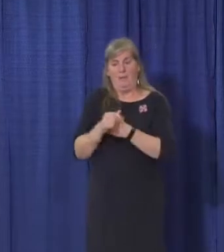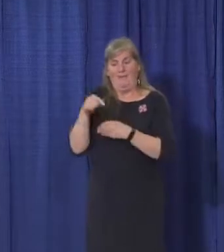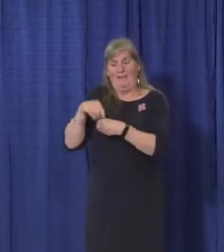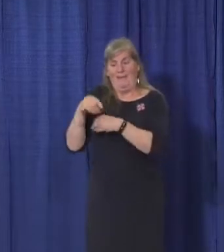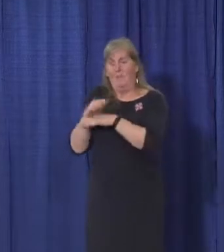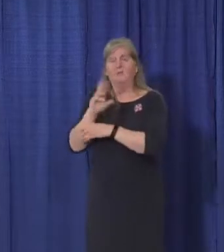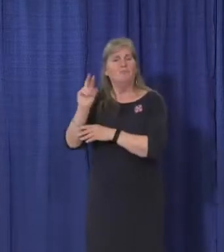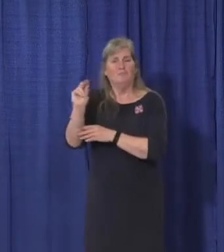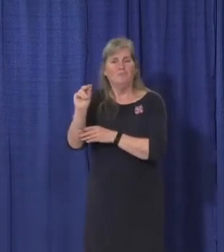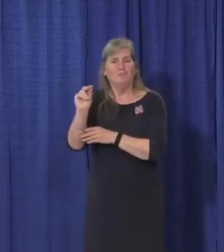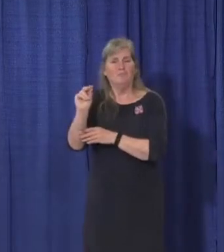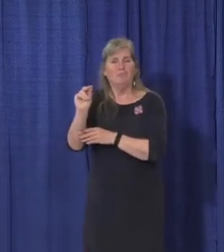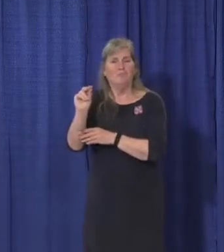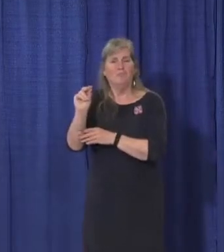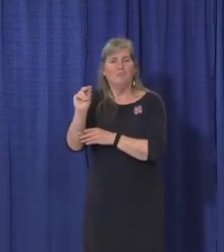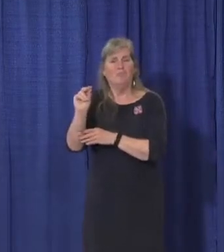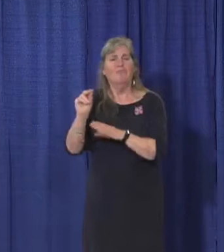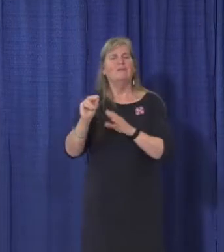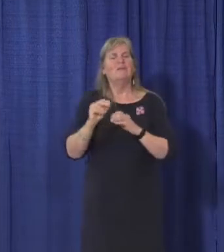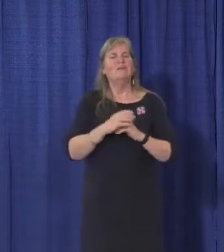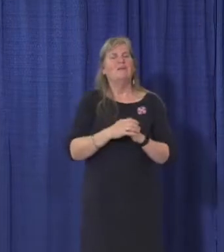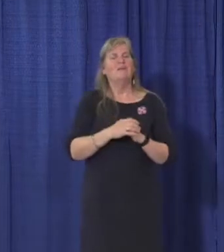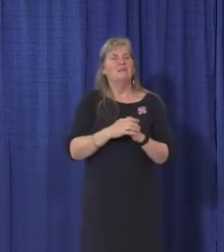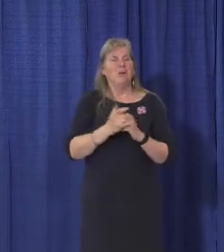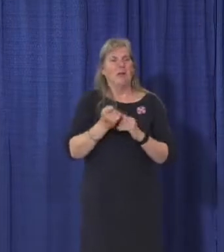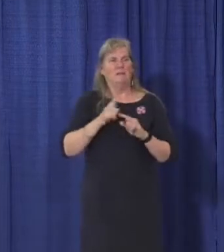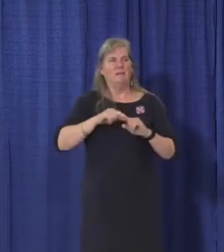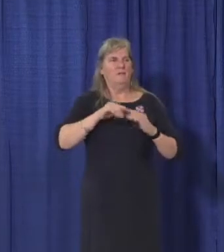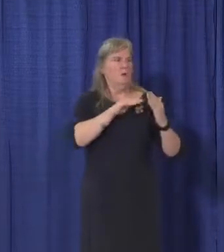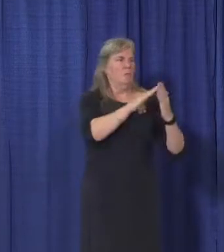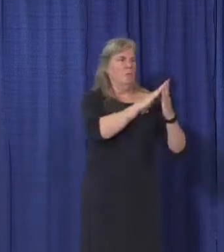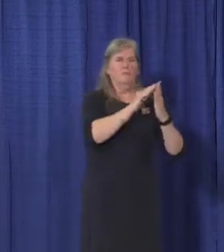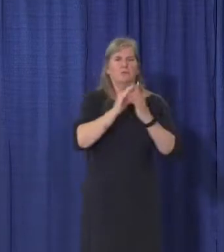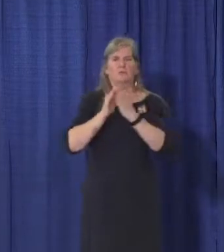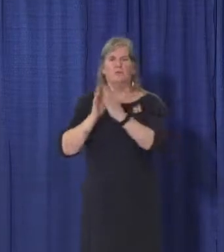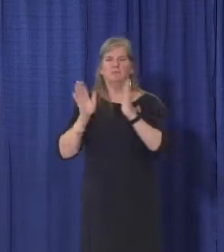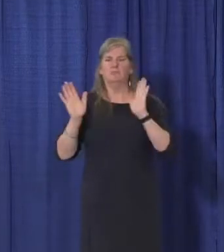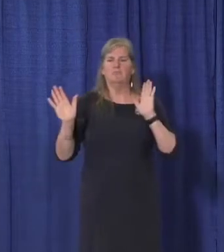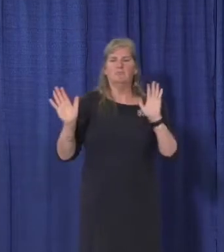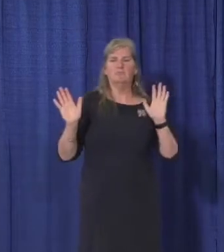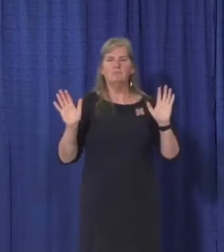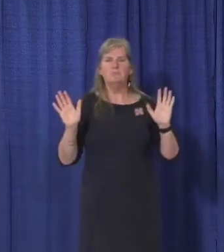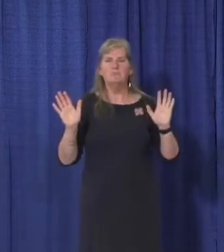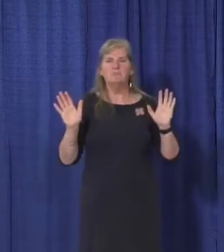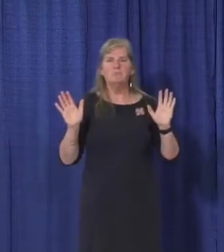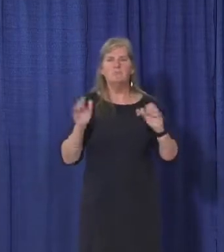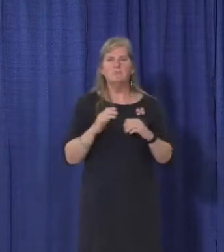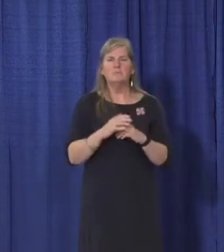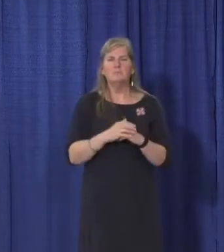where we are seeing risk. The response needs to be different than the typical